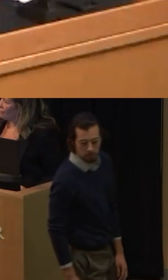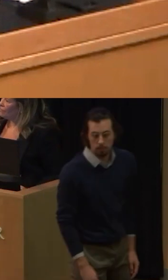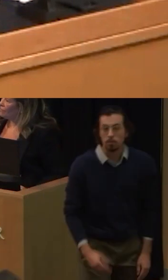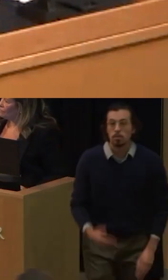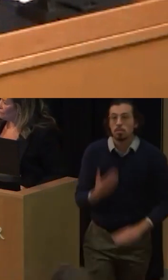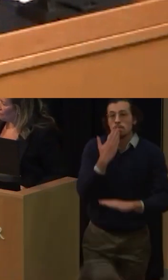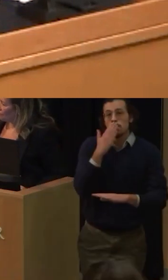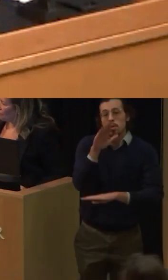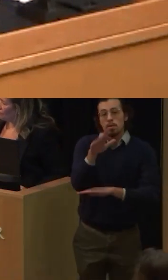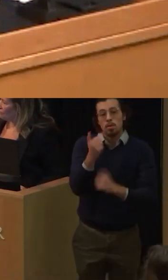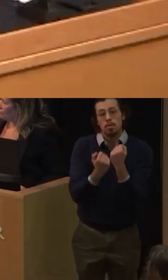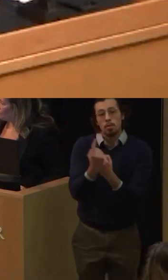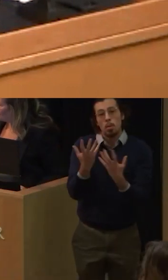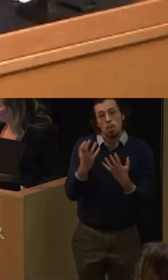and to thank you for this opportunity.